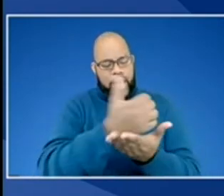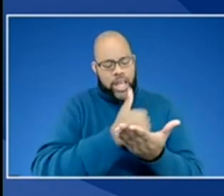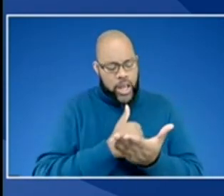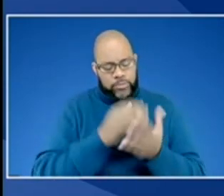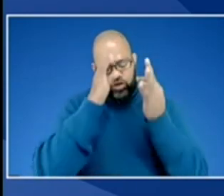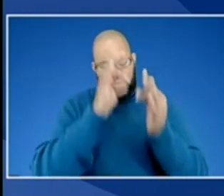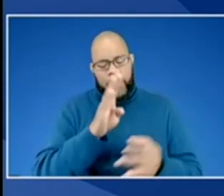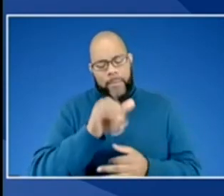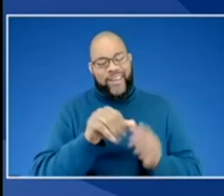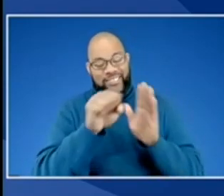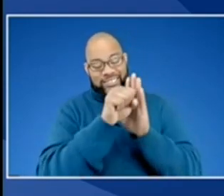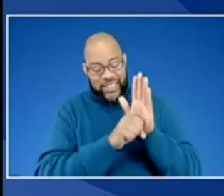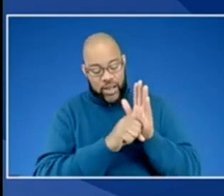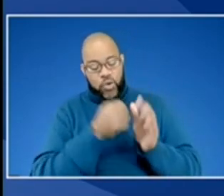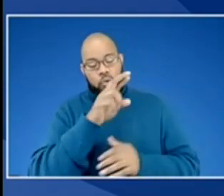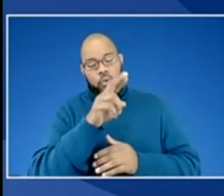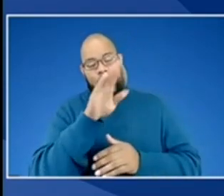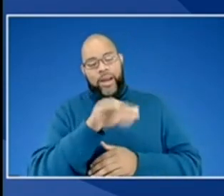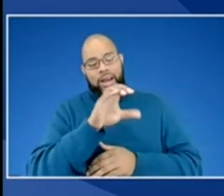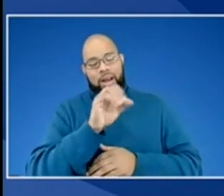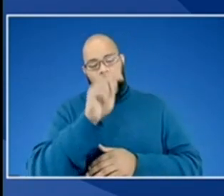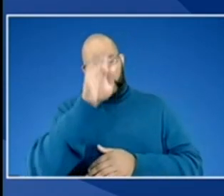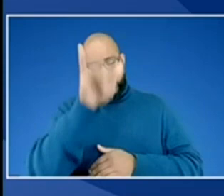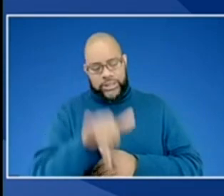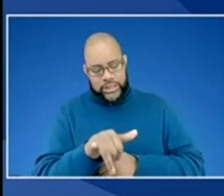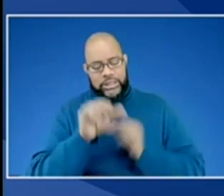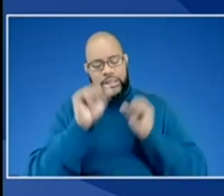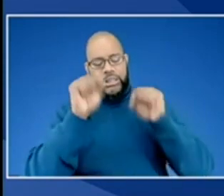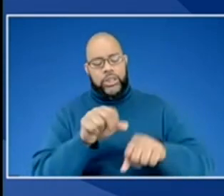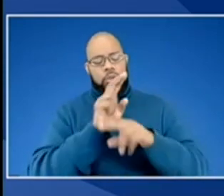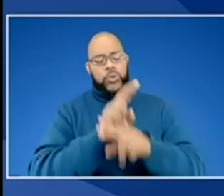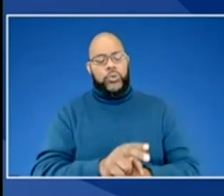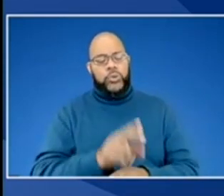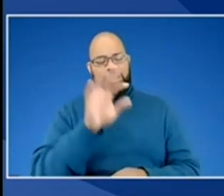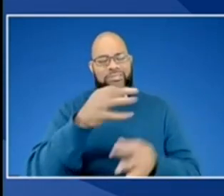state or by counties that could be used instead of the Federal poverty level.